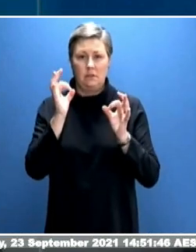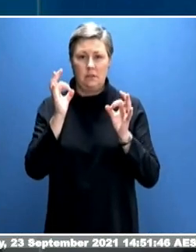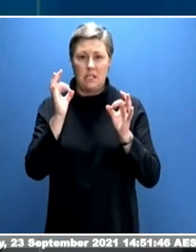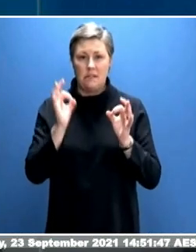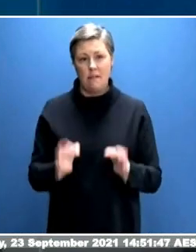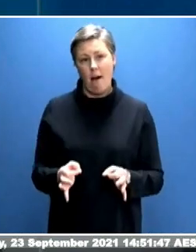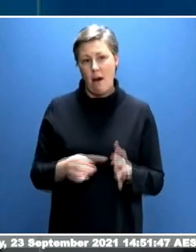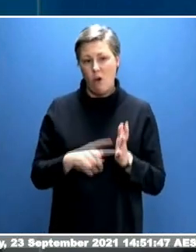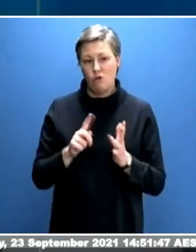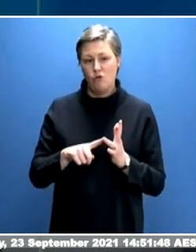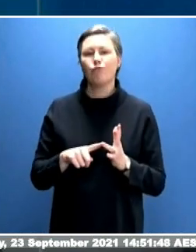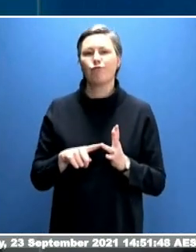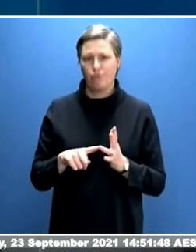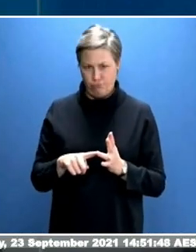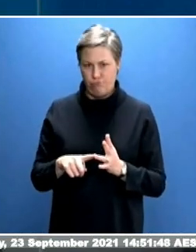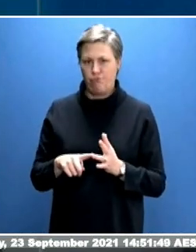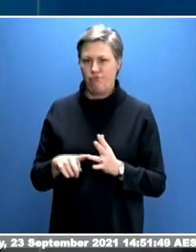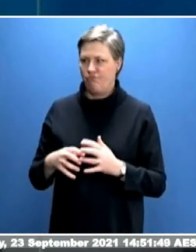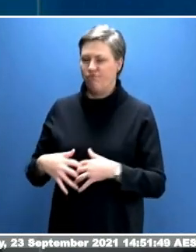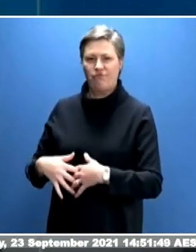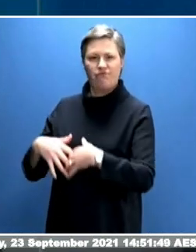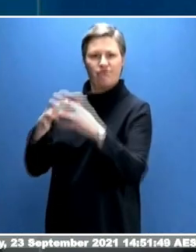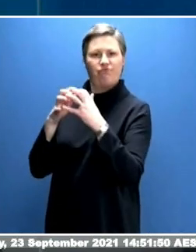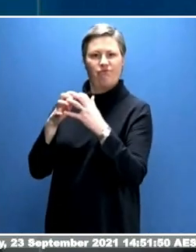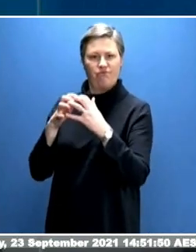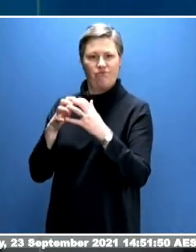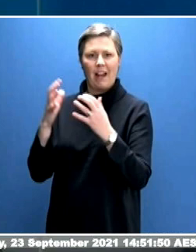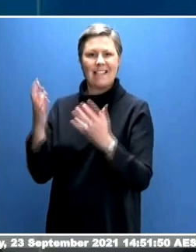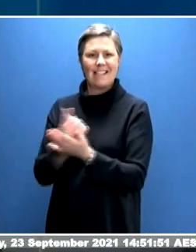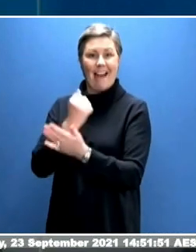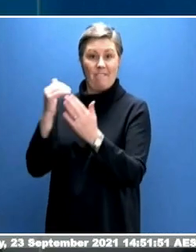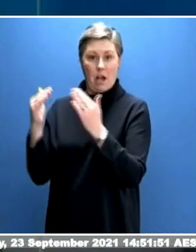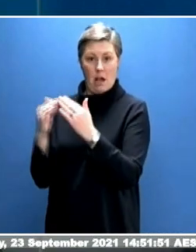when it was determined that there would be the need to have the Safe House commence